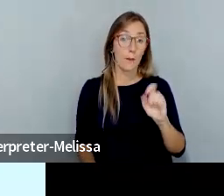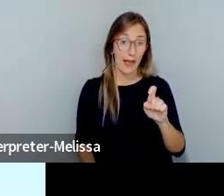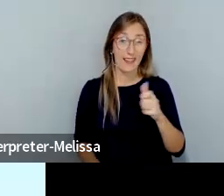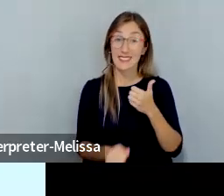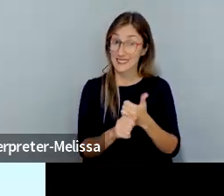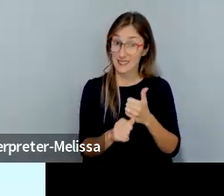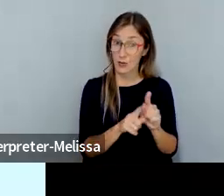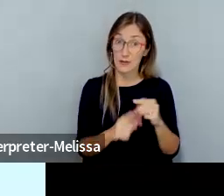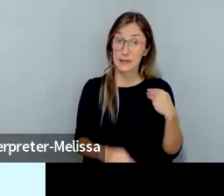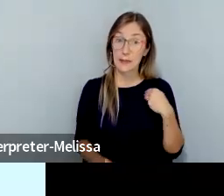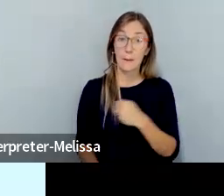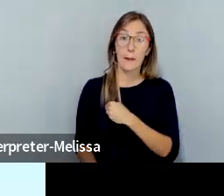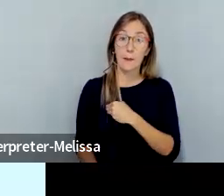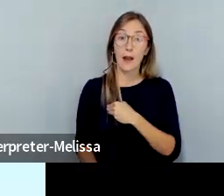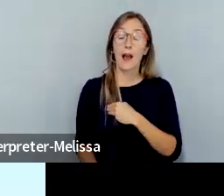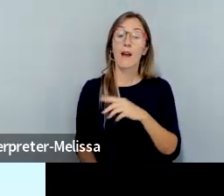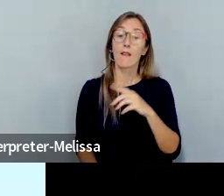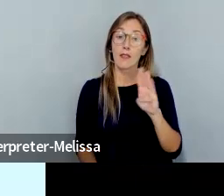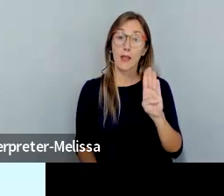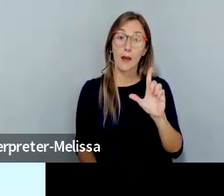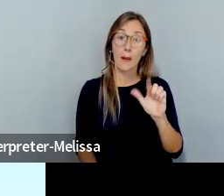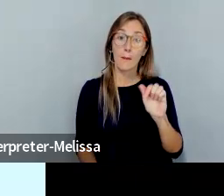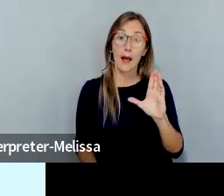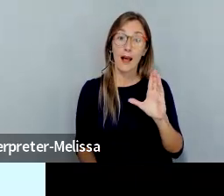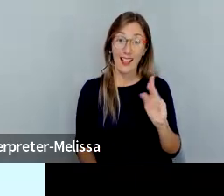the 504 sit ins. One of the people who was in the 504 at the sit in was